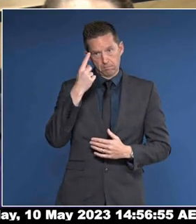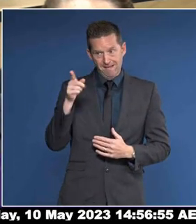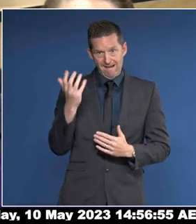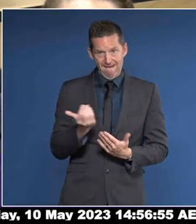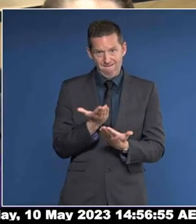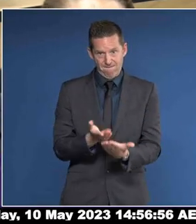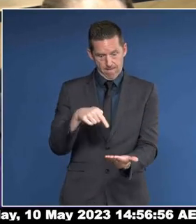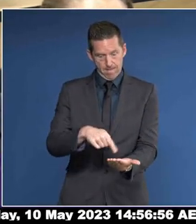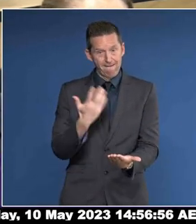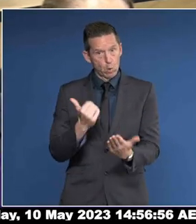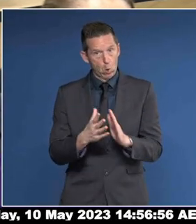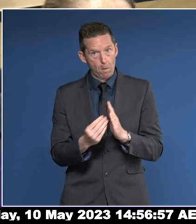I do.